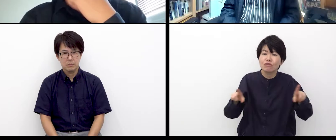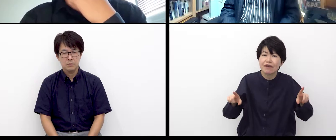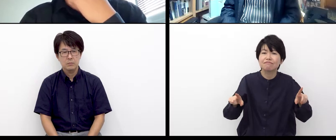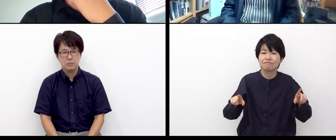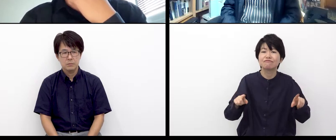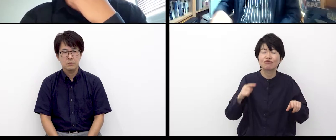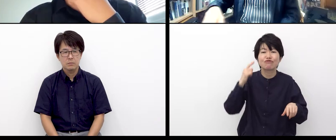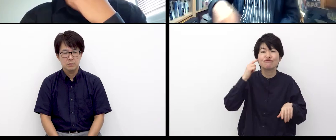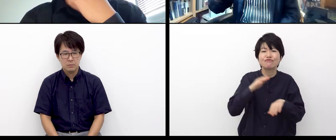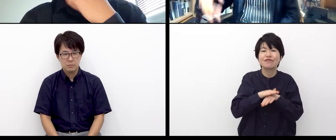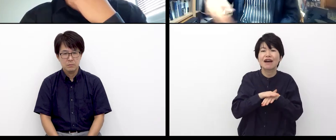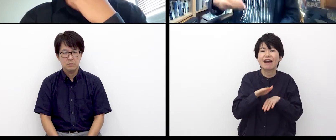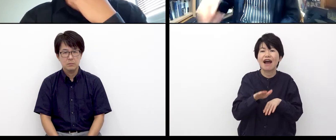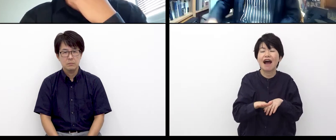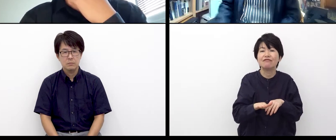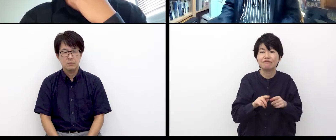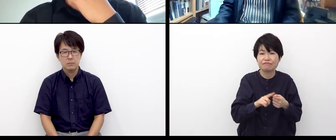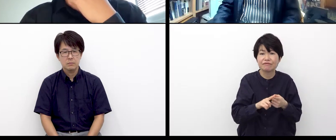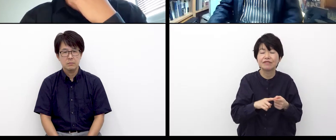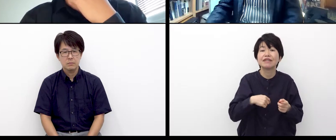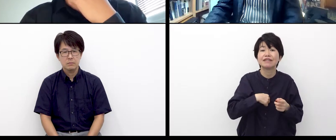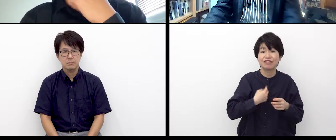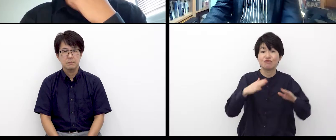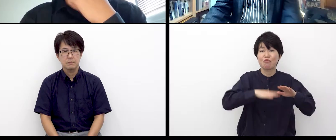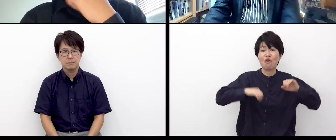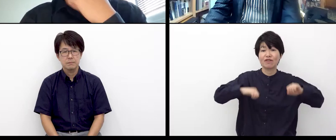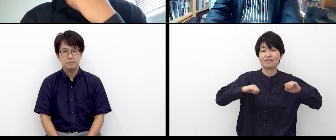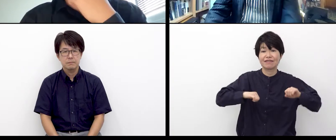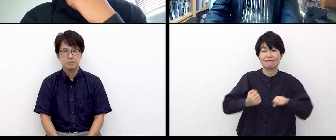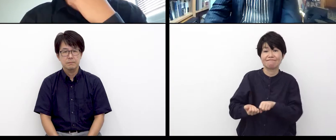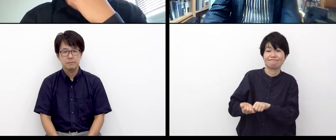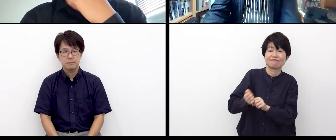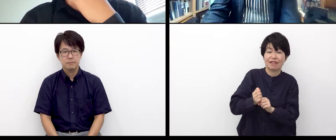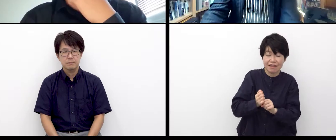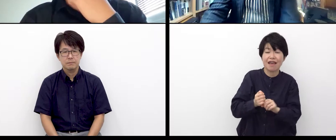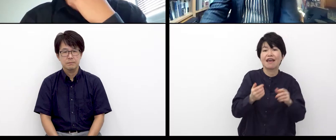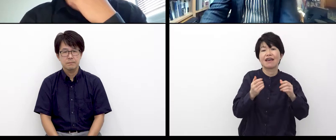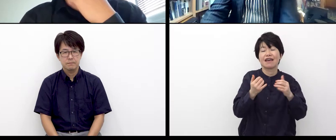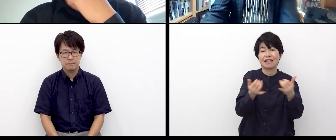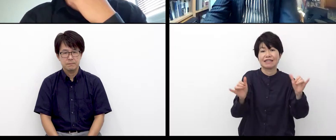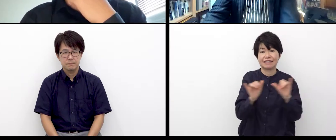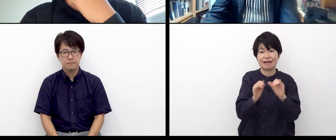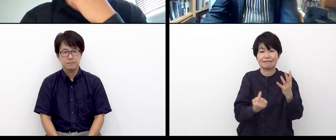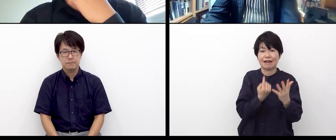And, it would be helpful for their family and relatives if they get better